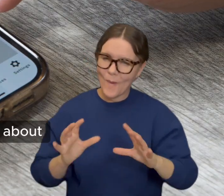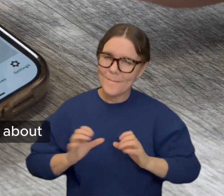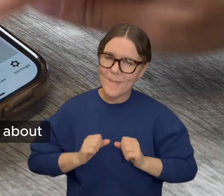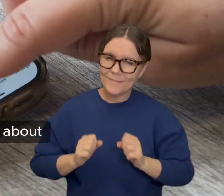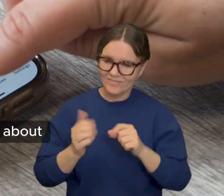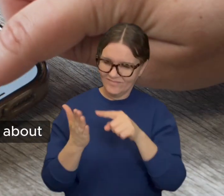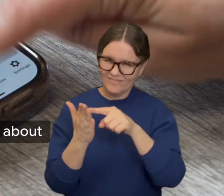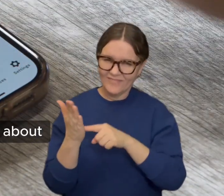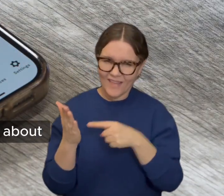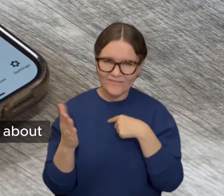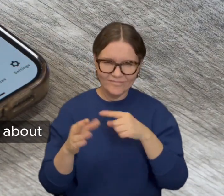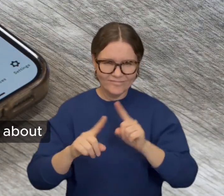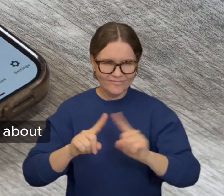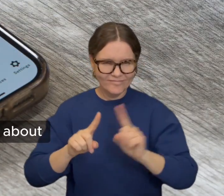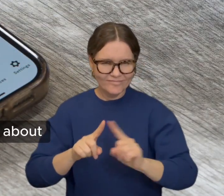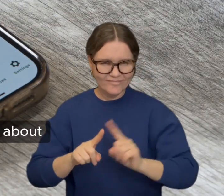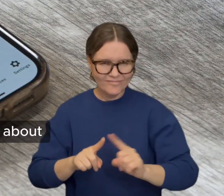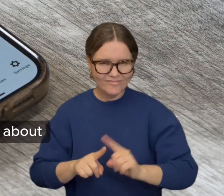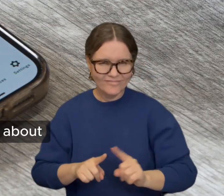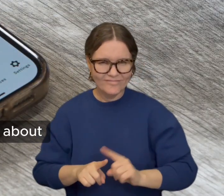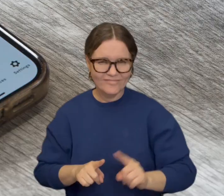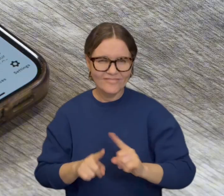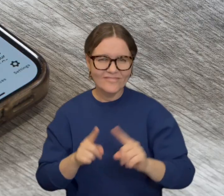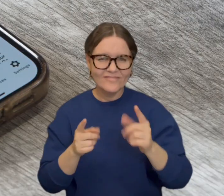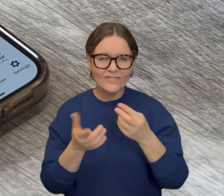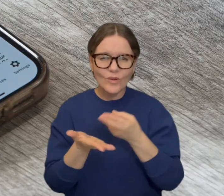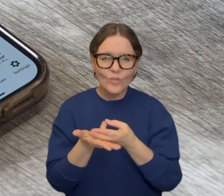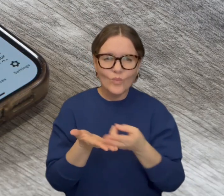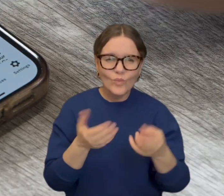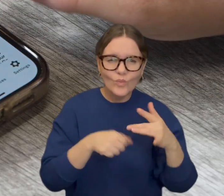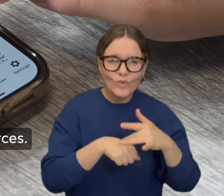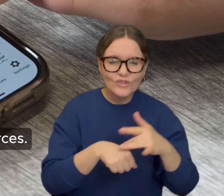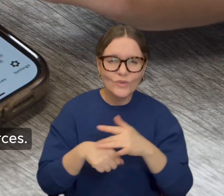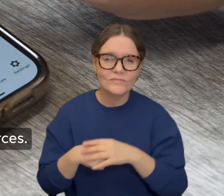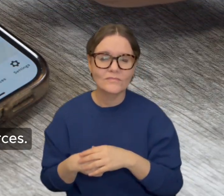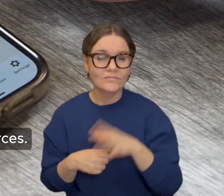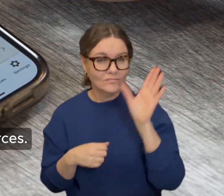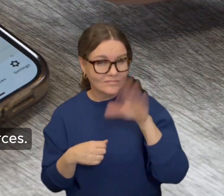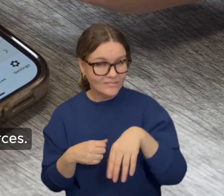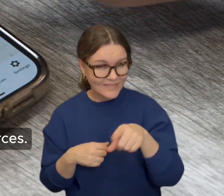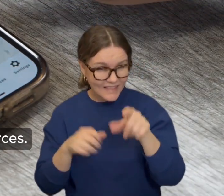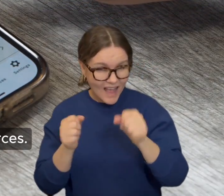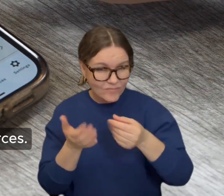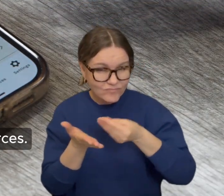otherwise you can learn more about your pump with lots of different resources